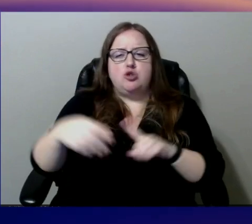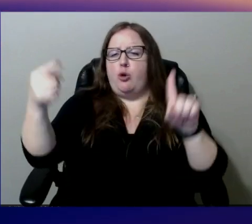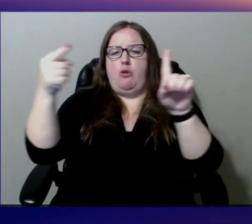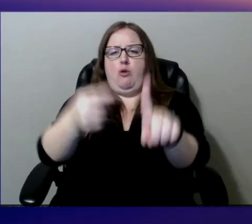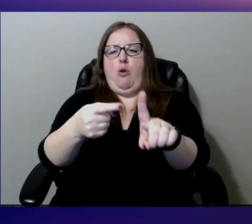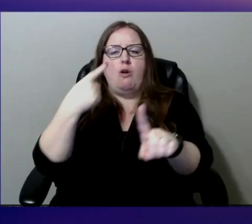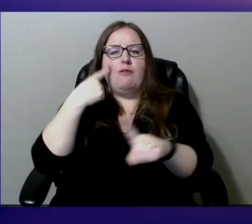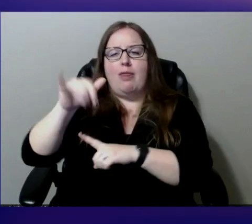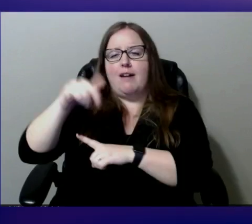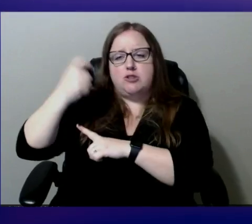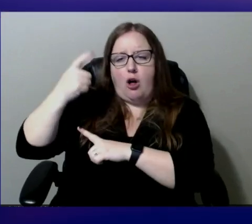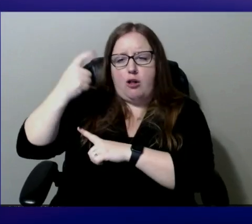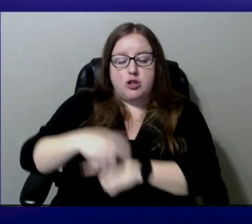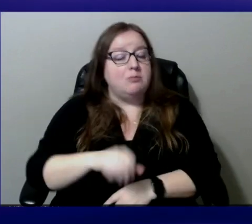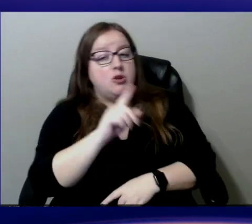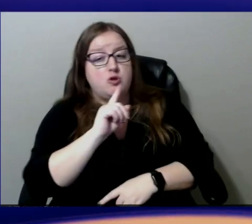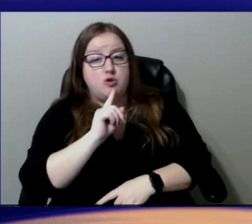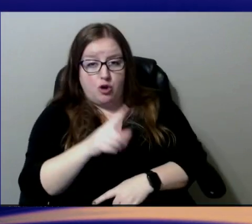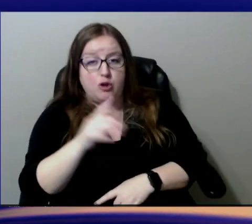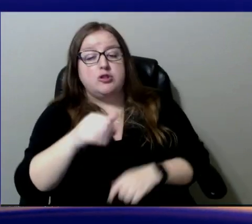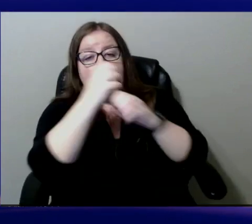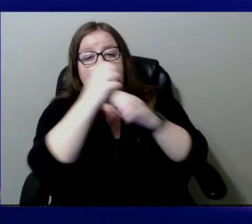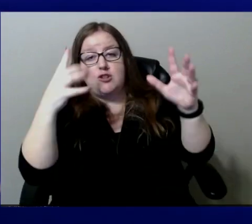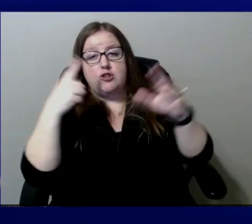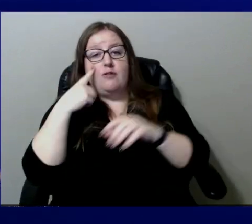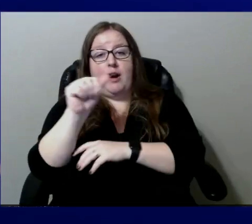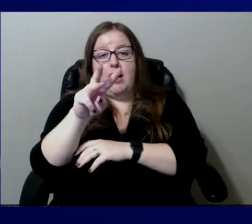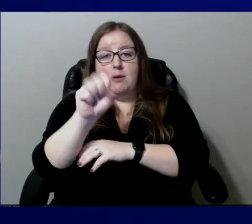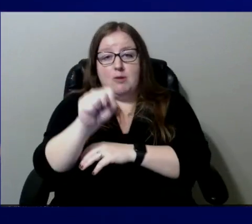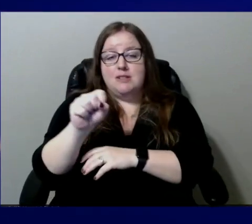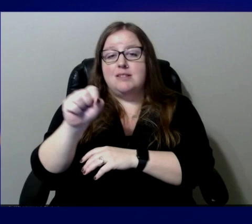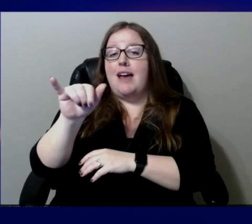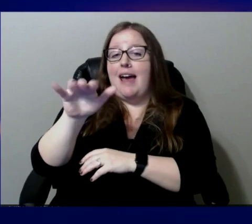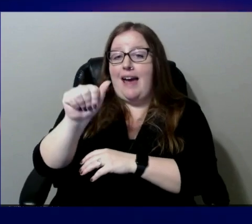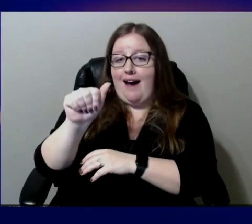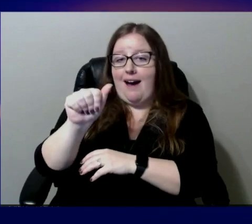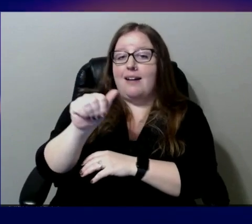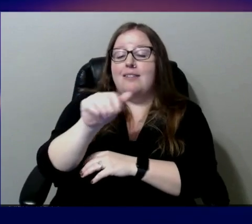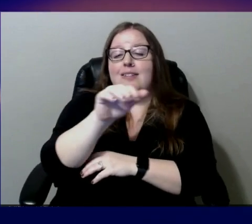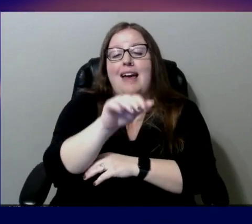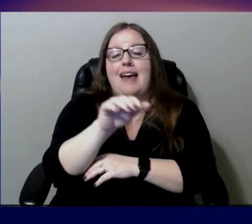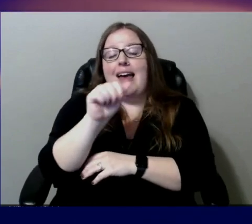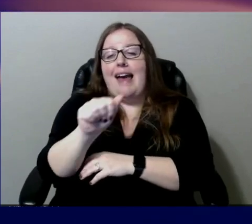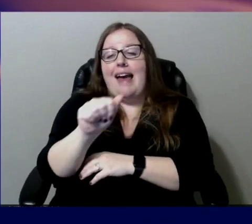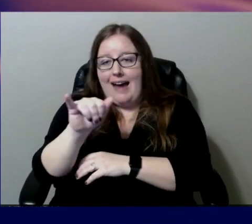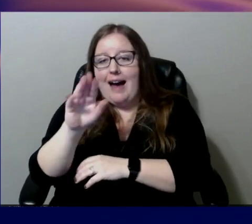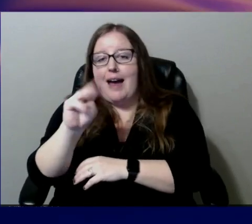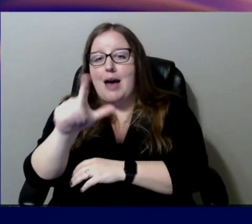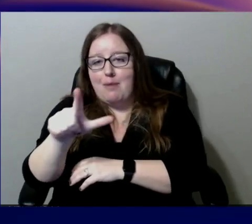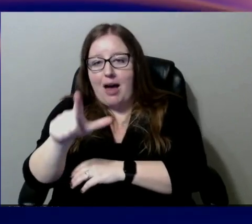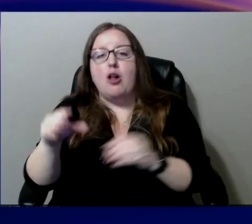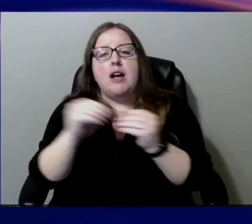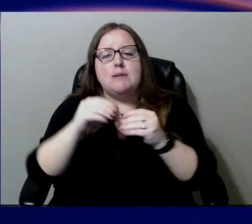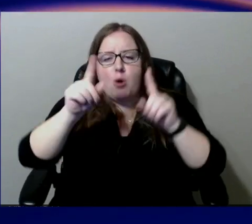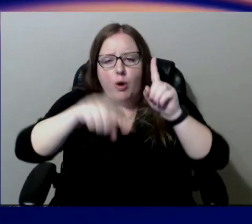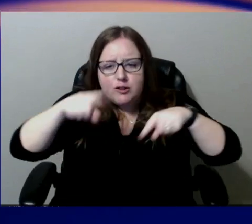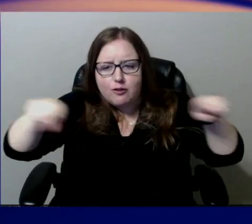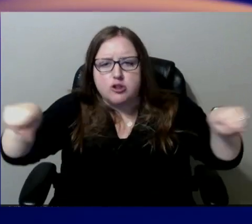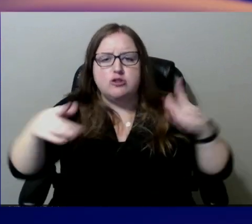Yeah, absolutely. So the vision for the AWS AI & ML Scholarship Program is to create a more diverse future tech workforce in AI and ML.